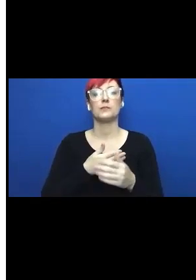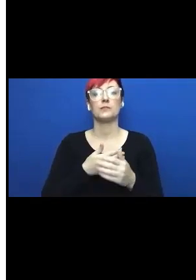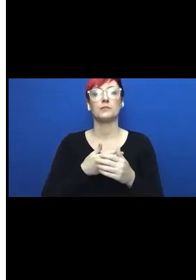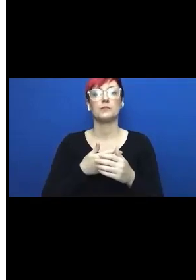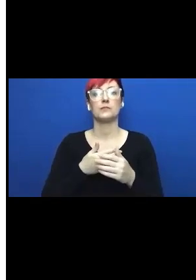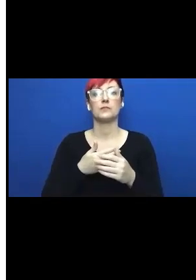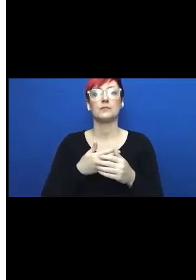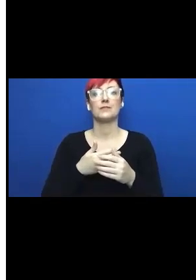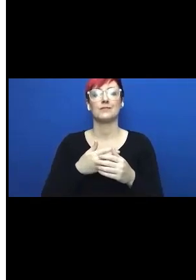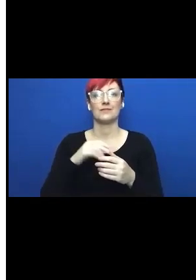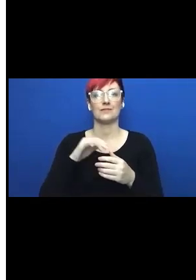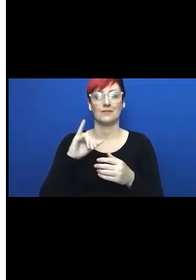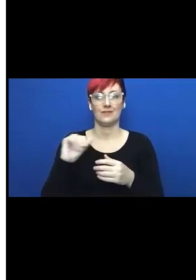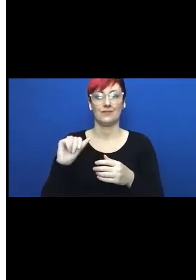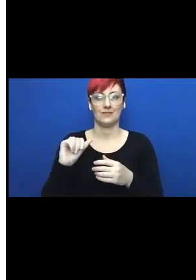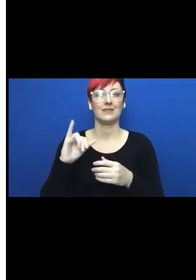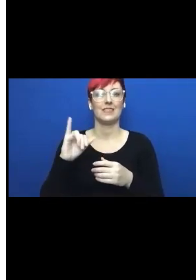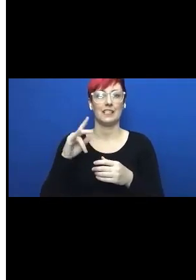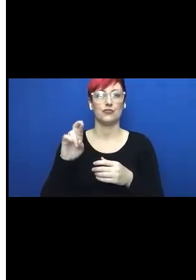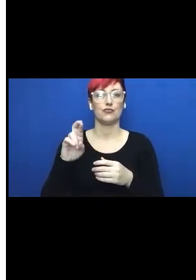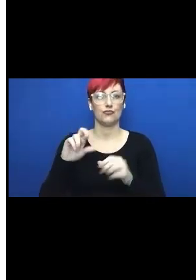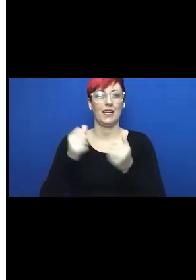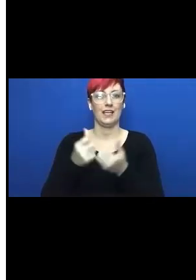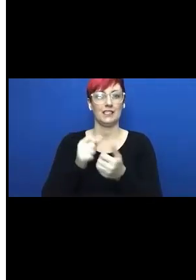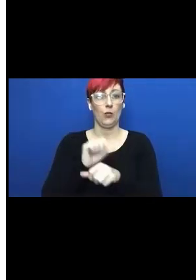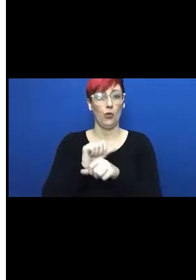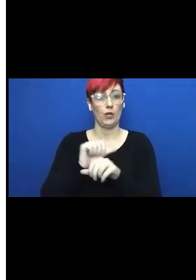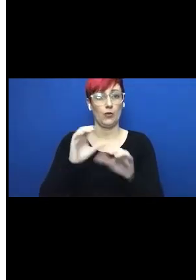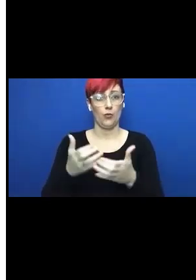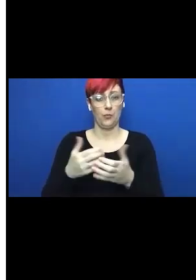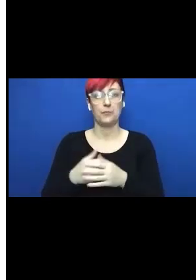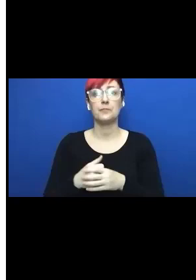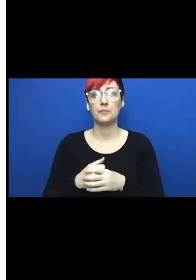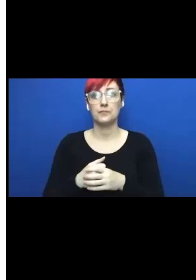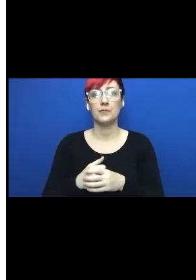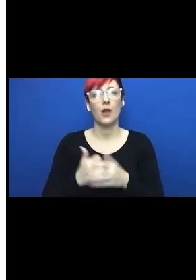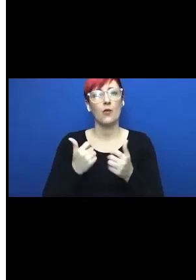working group that we've identified. And we've tried to make it very simplistic